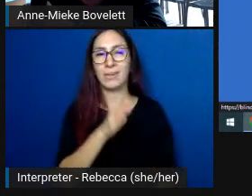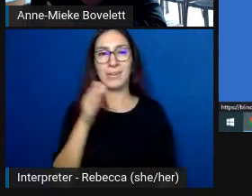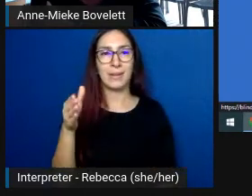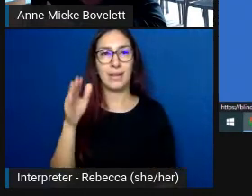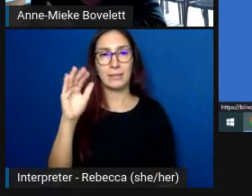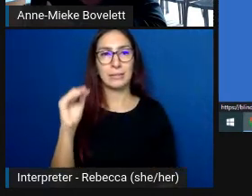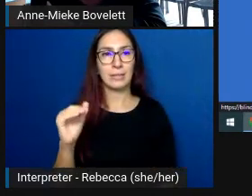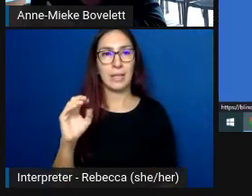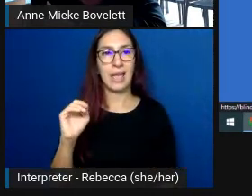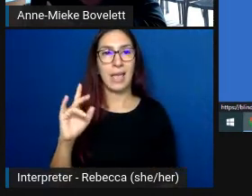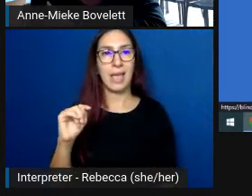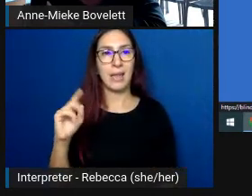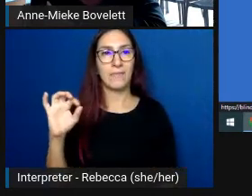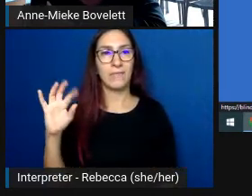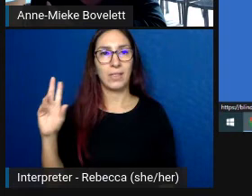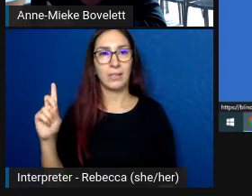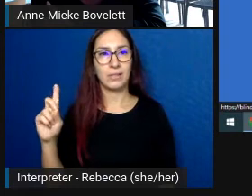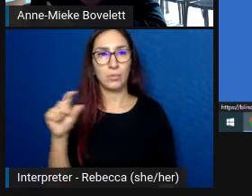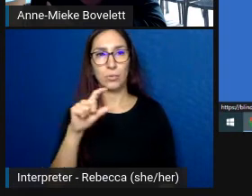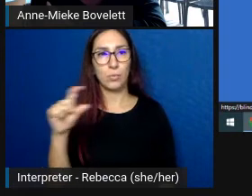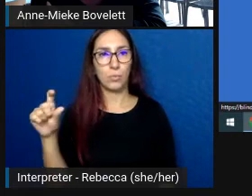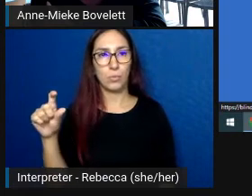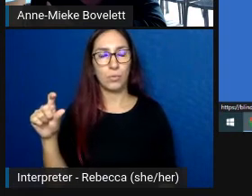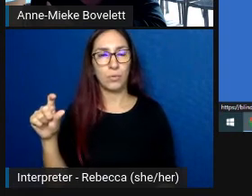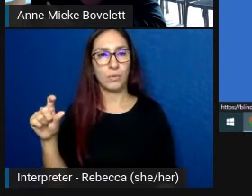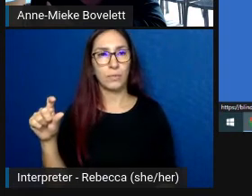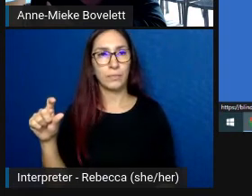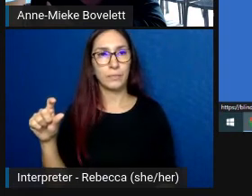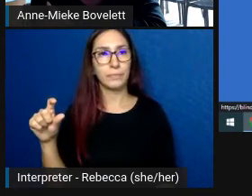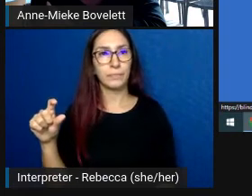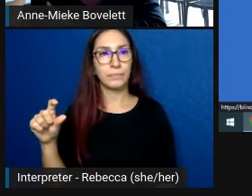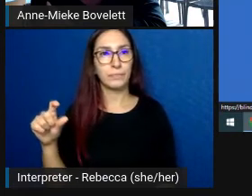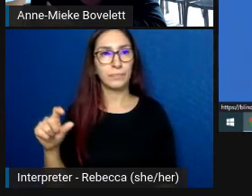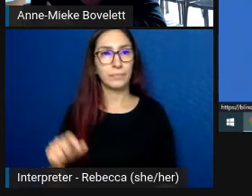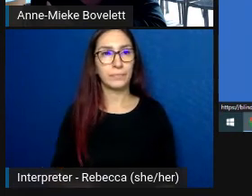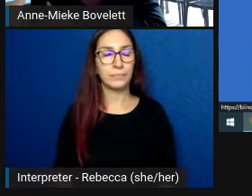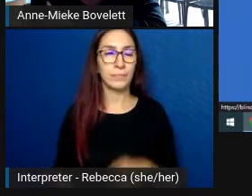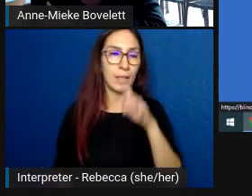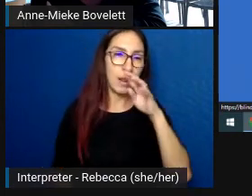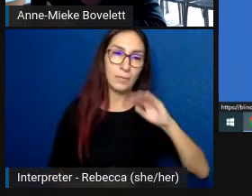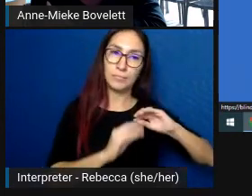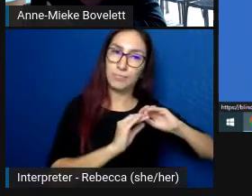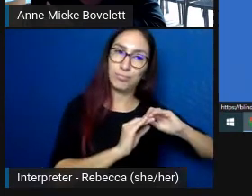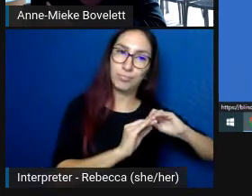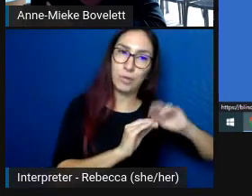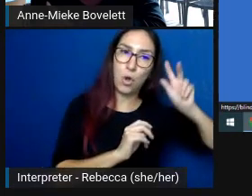[screen reader] Software.